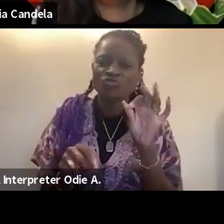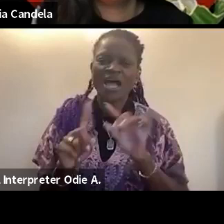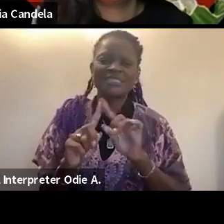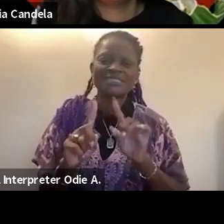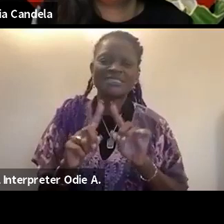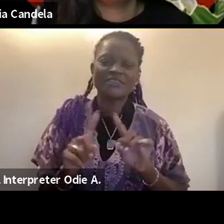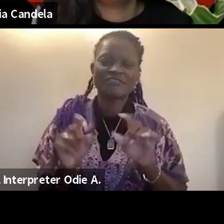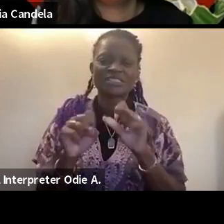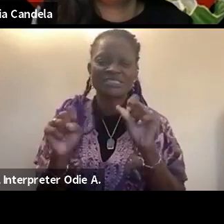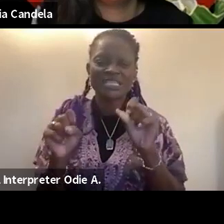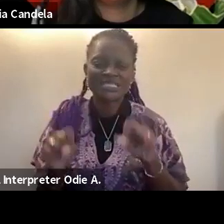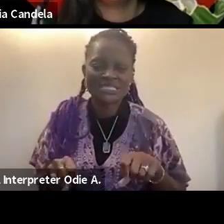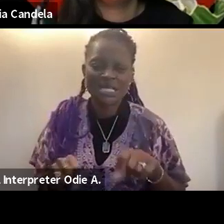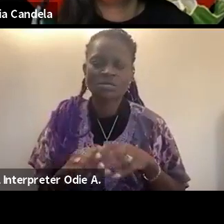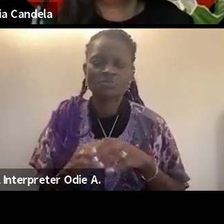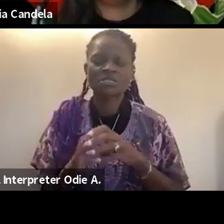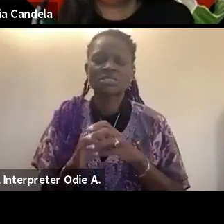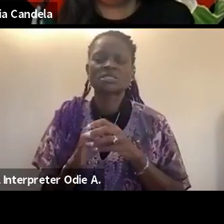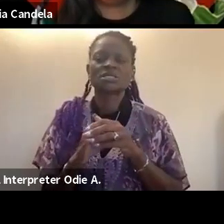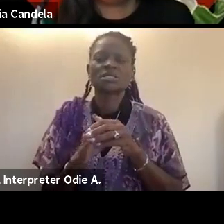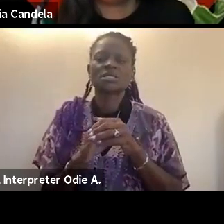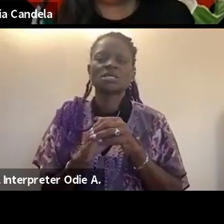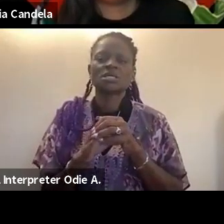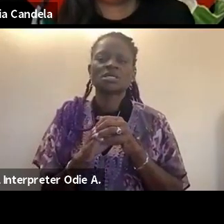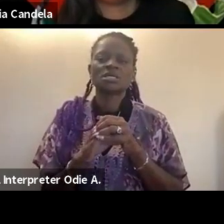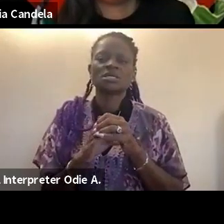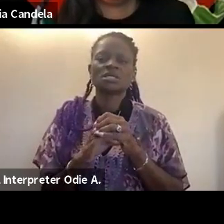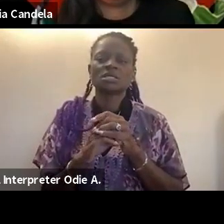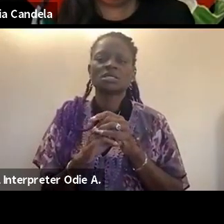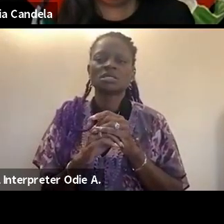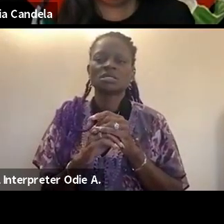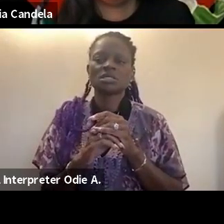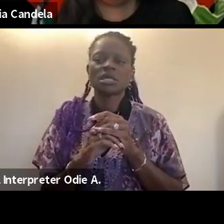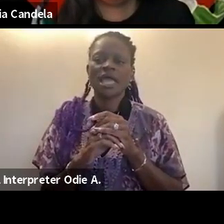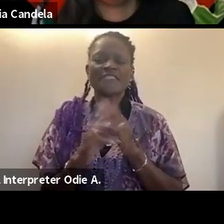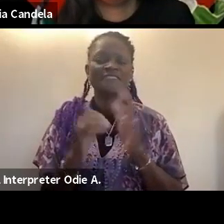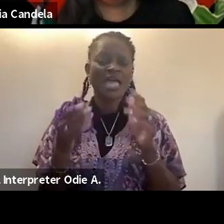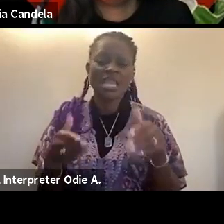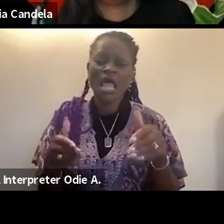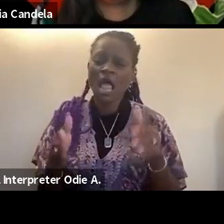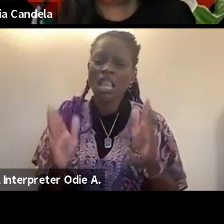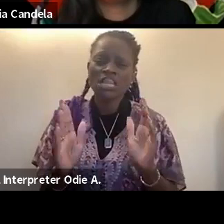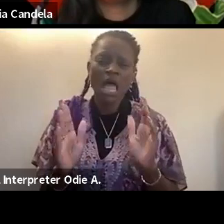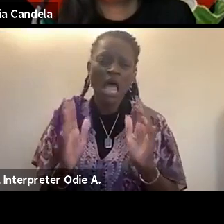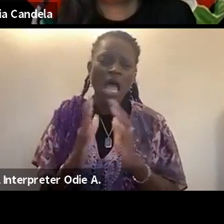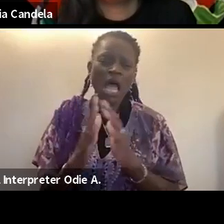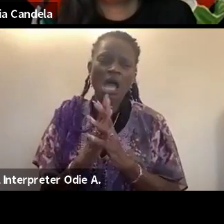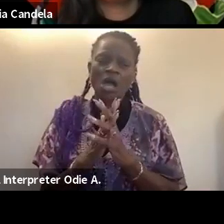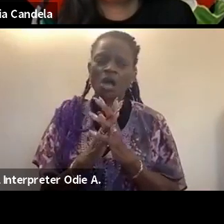communities that are sustainable and allow us to be nimble and changing.